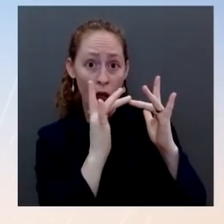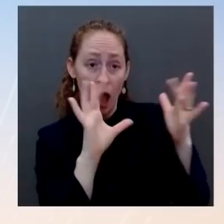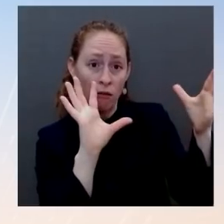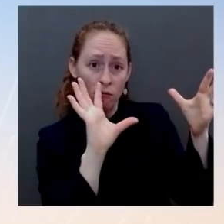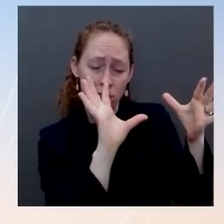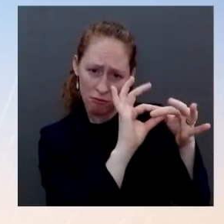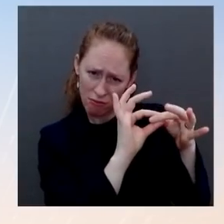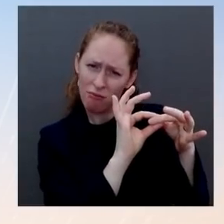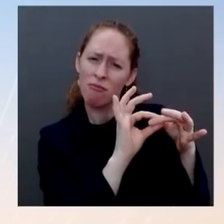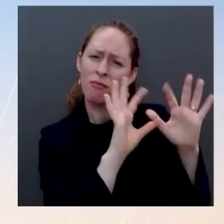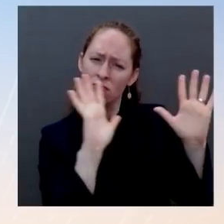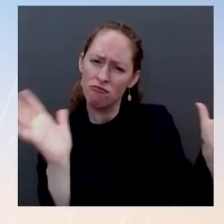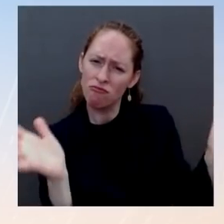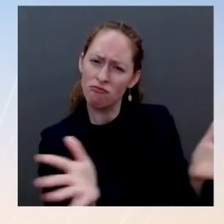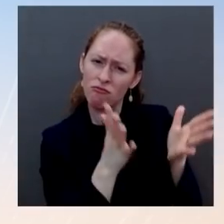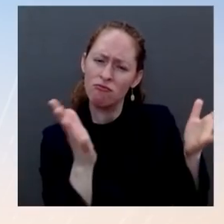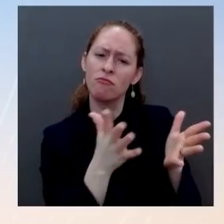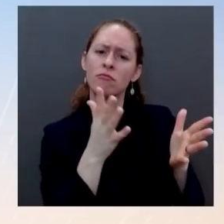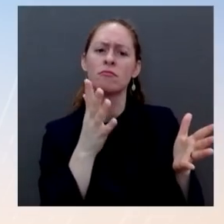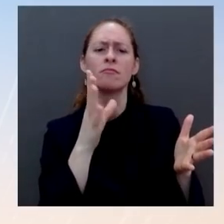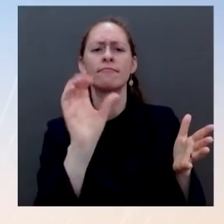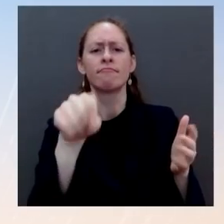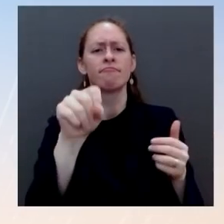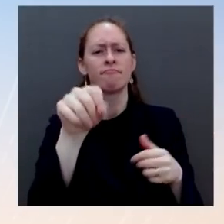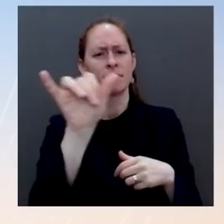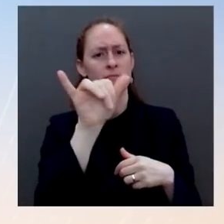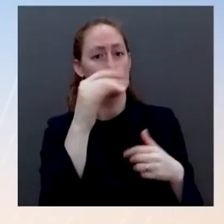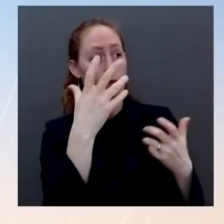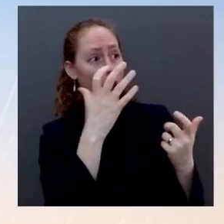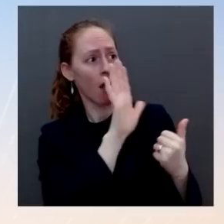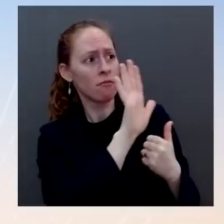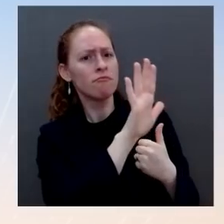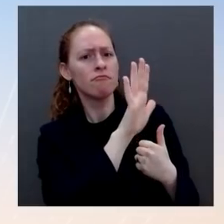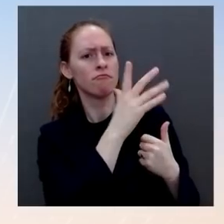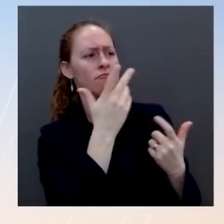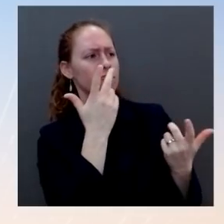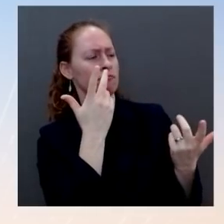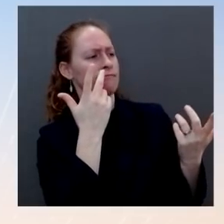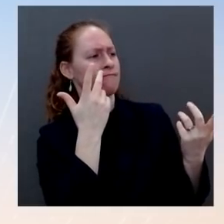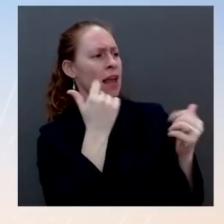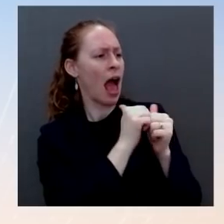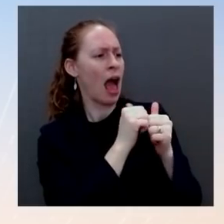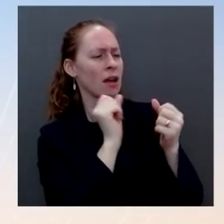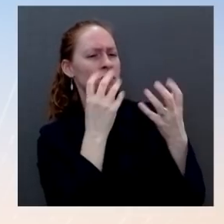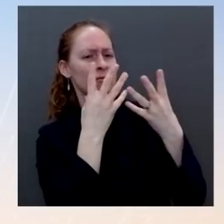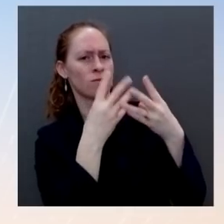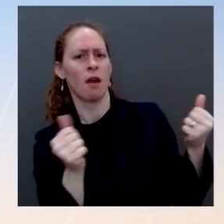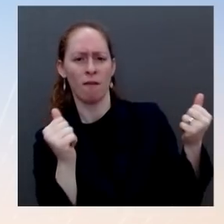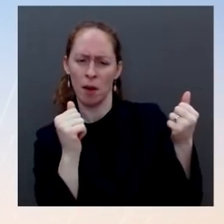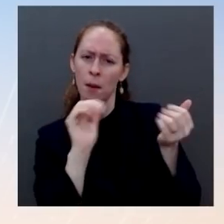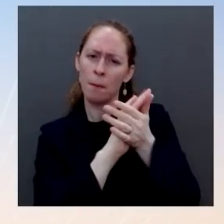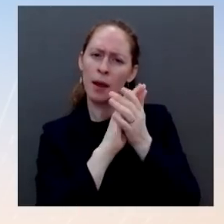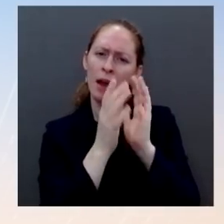a range of reports about peacekeeping forces, which I think you might be referencing, but -- from Russia. We are closely monitoring reports